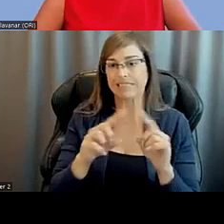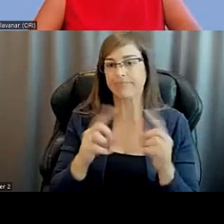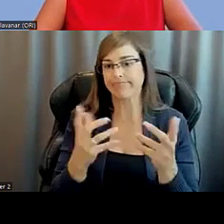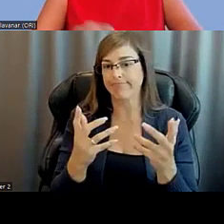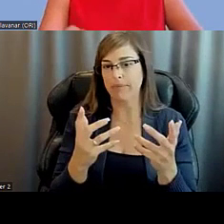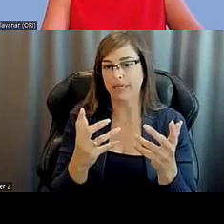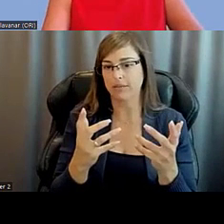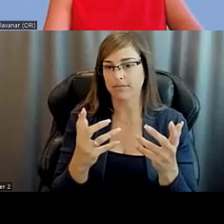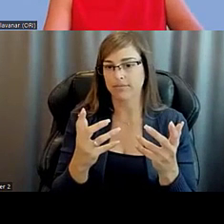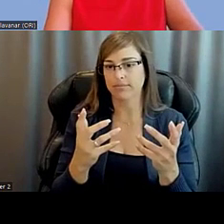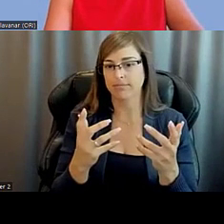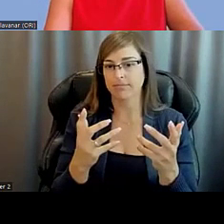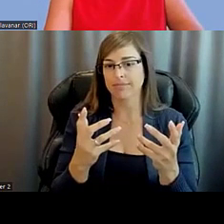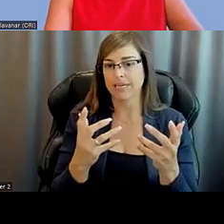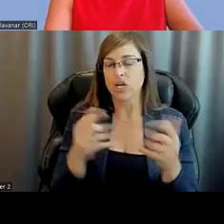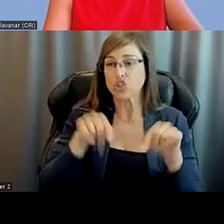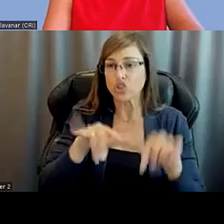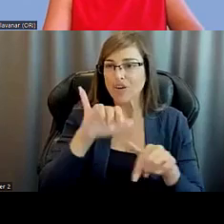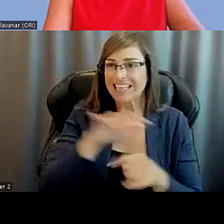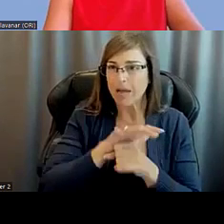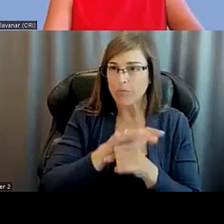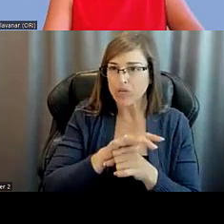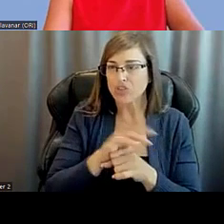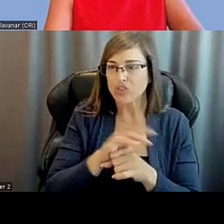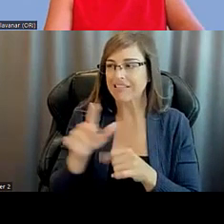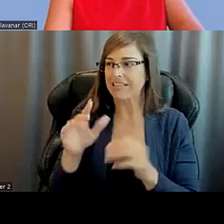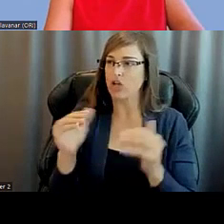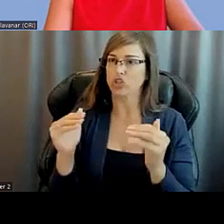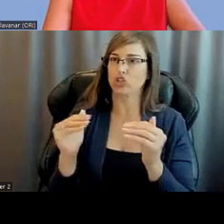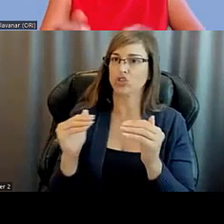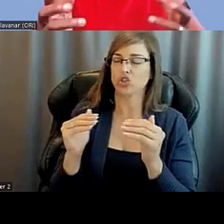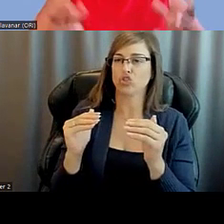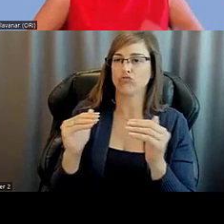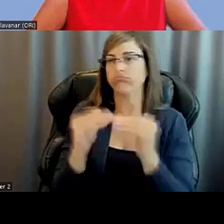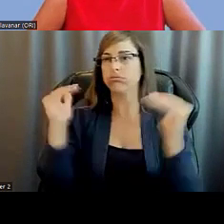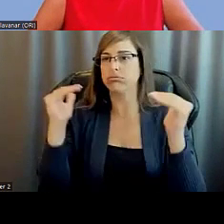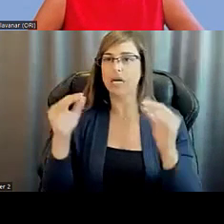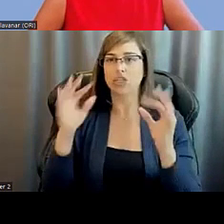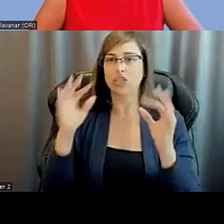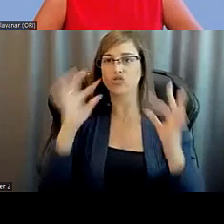they kind of justify to do some data manipulation,